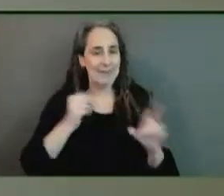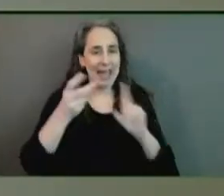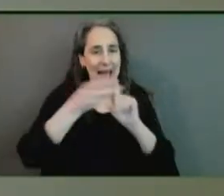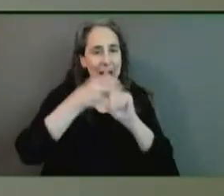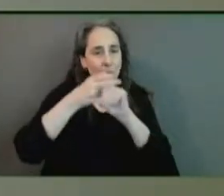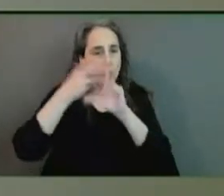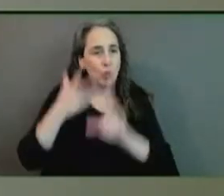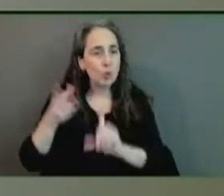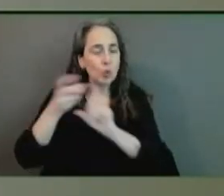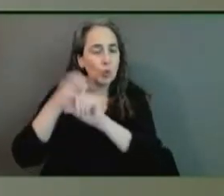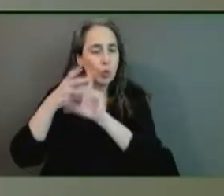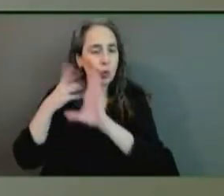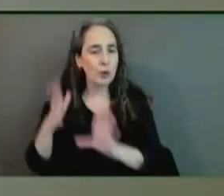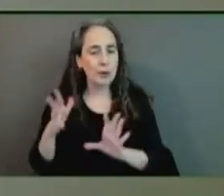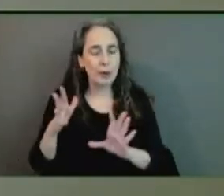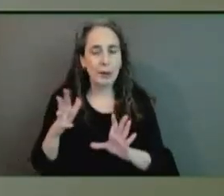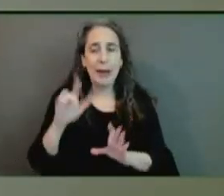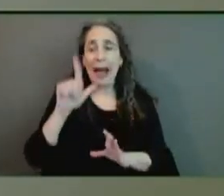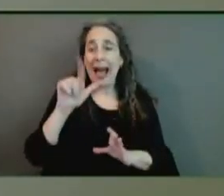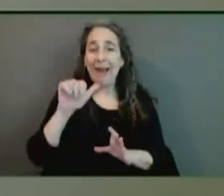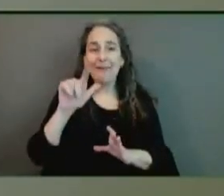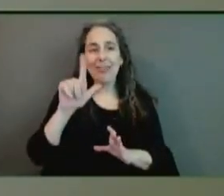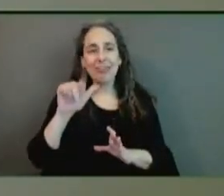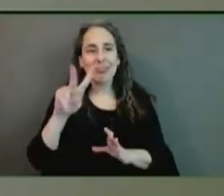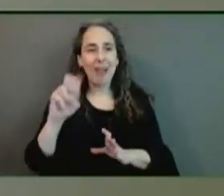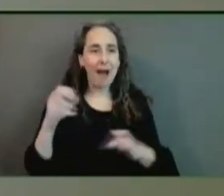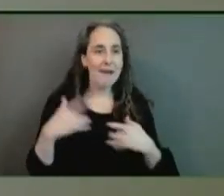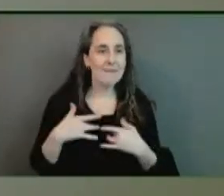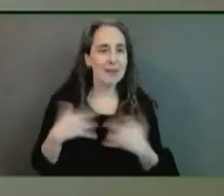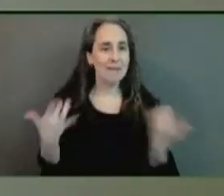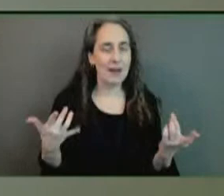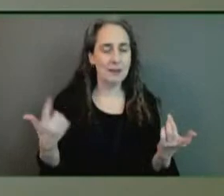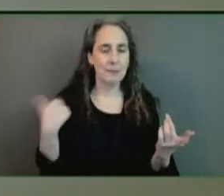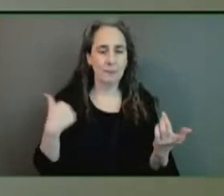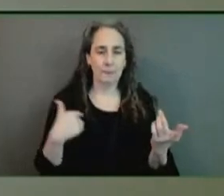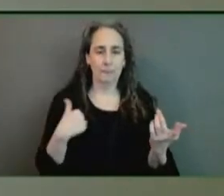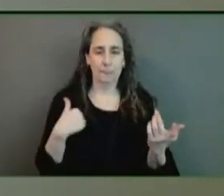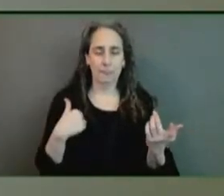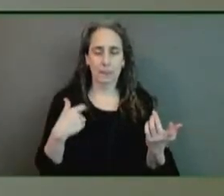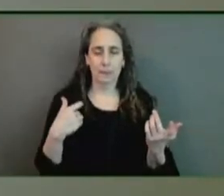of certification and staffing in